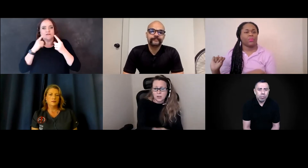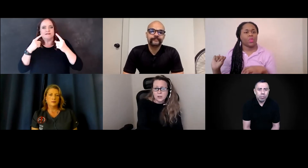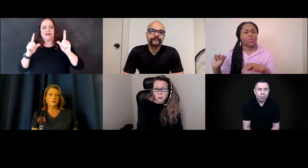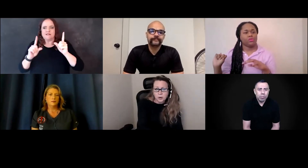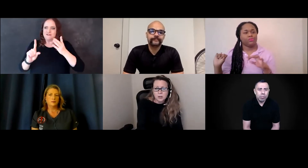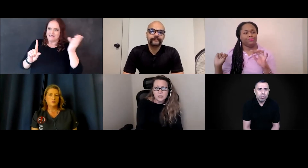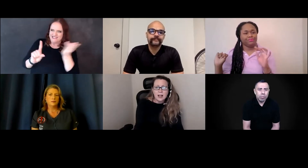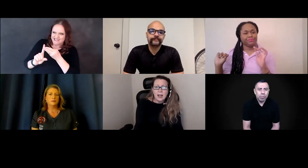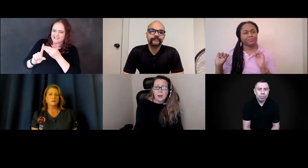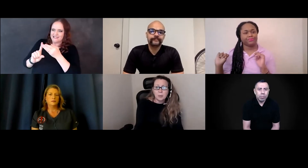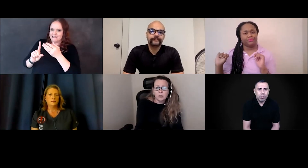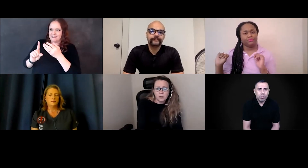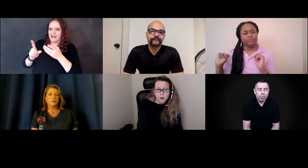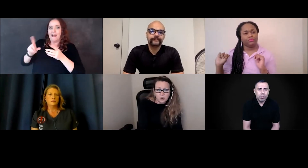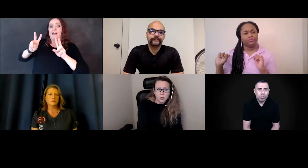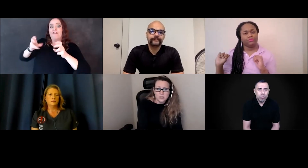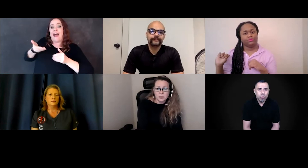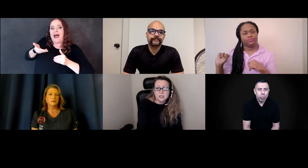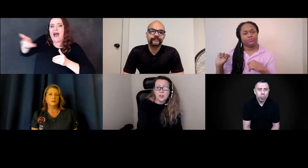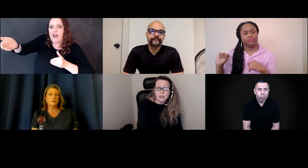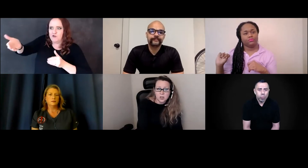Deaf interpreters and preferred or specific interpreter.